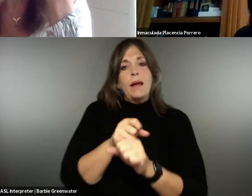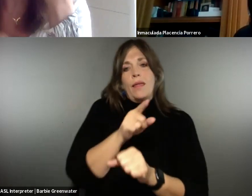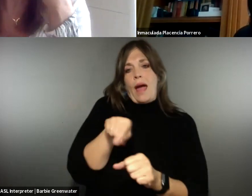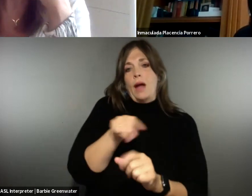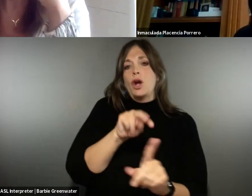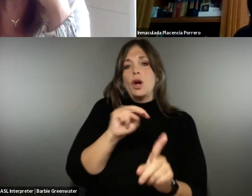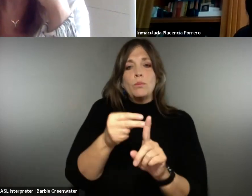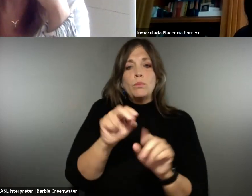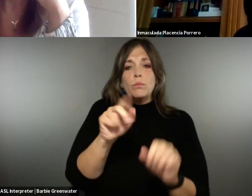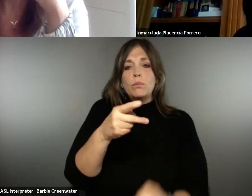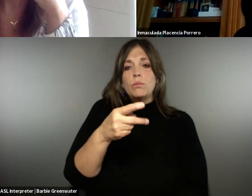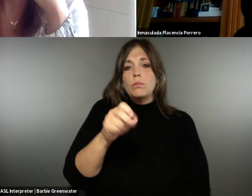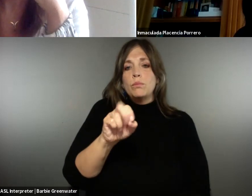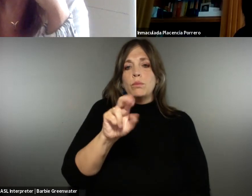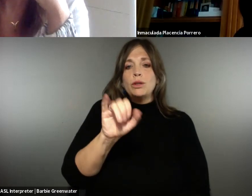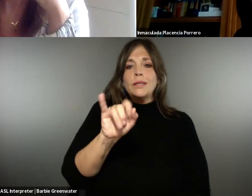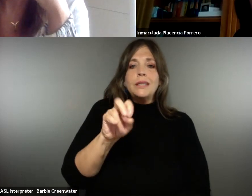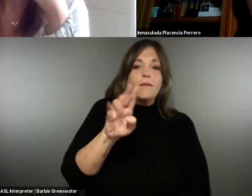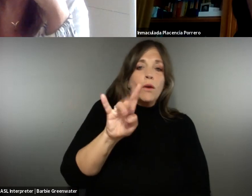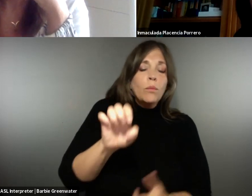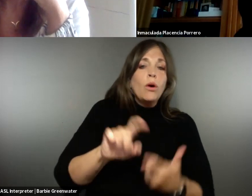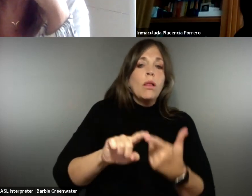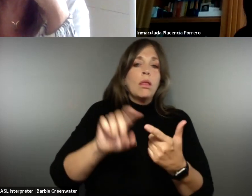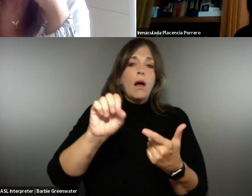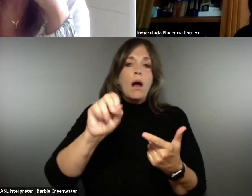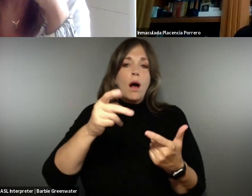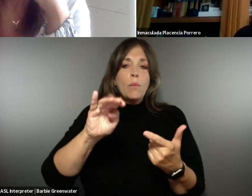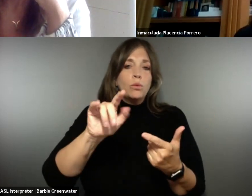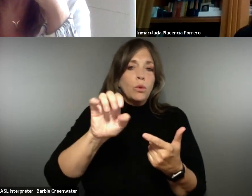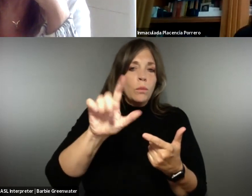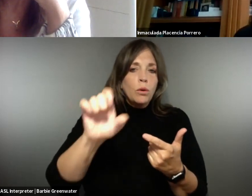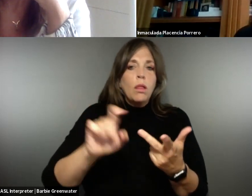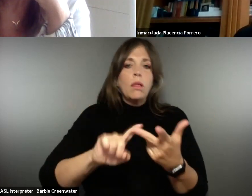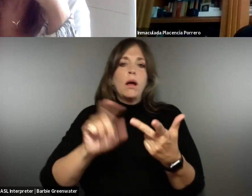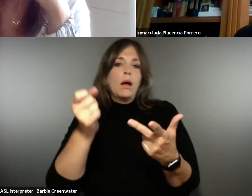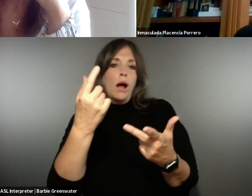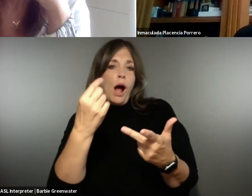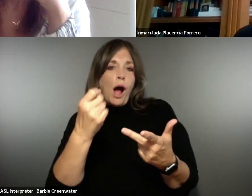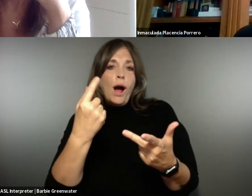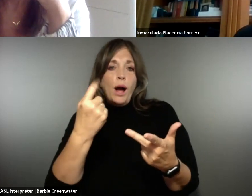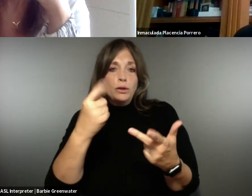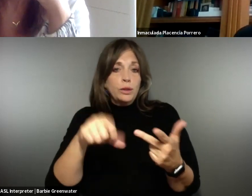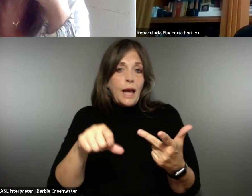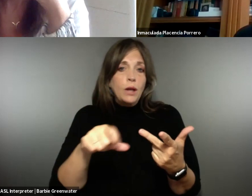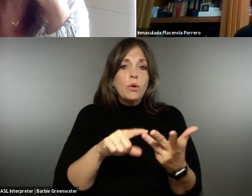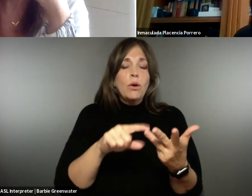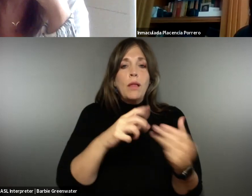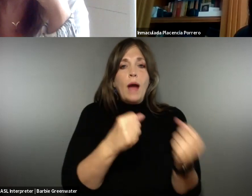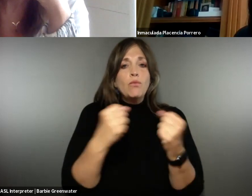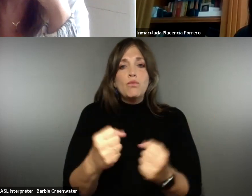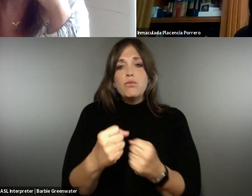and robust. So, in other words, if you have a different device for identification or for the securing the payment, the device has to be